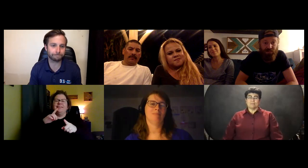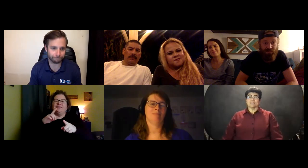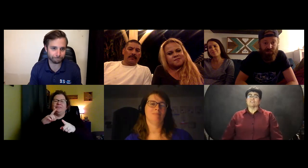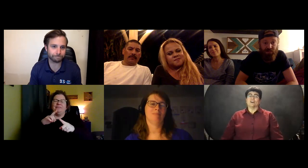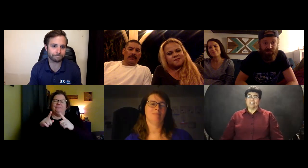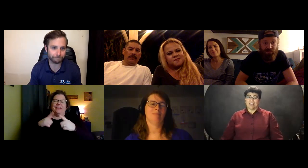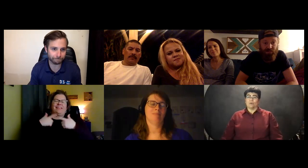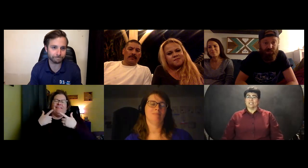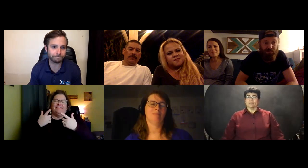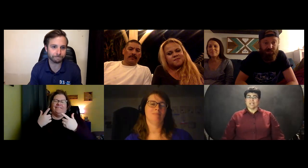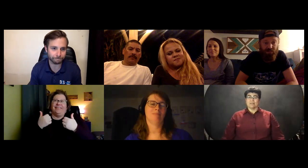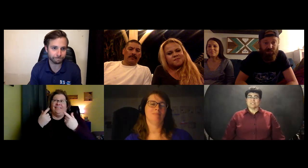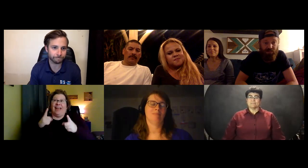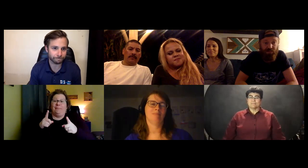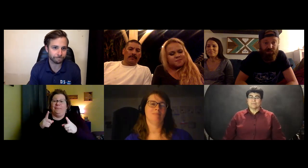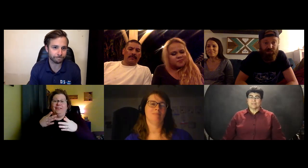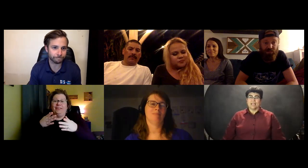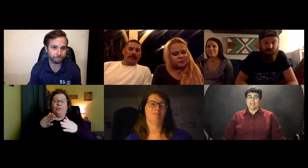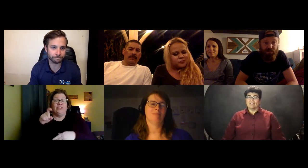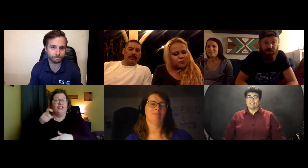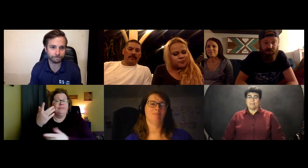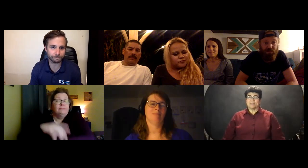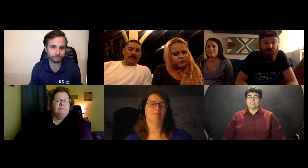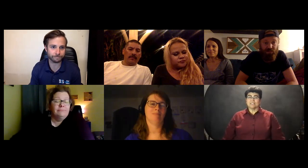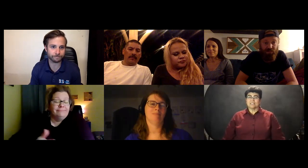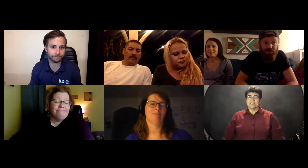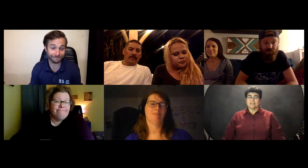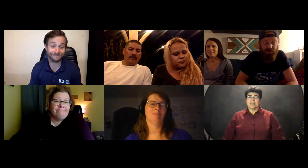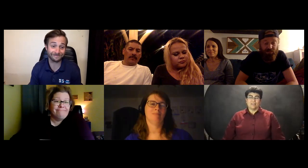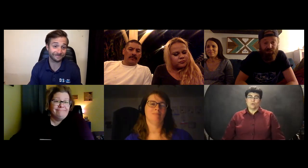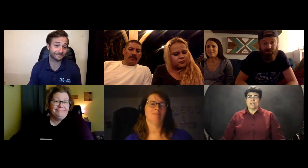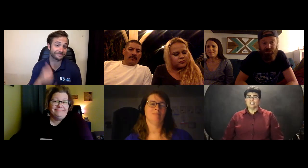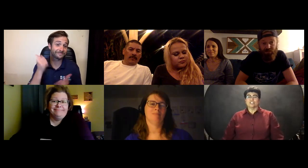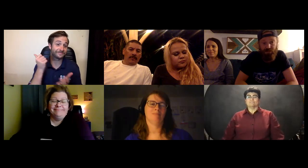it's funny that way sometimes